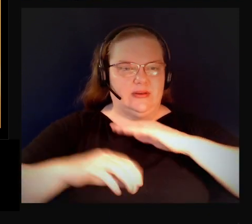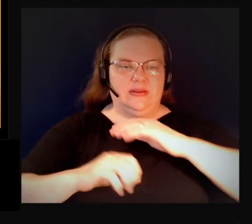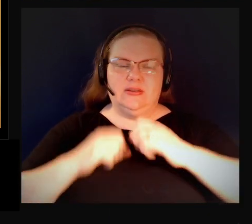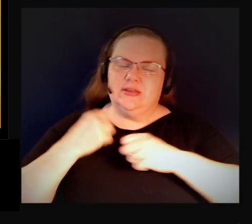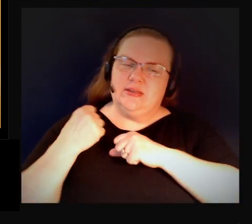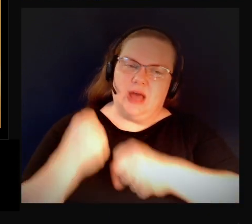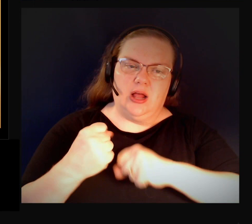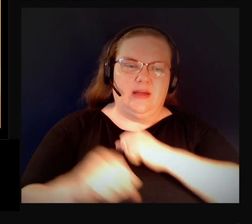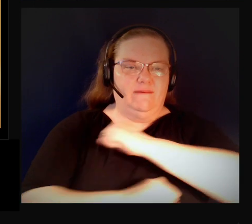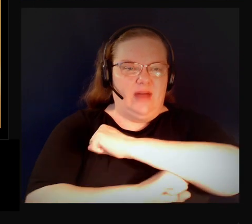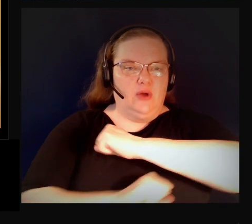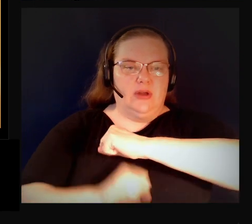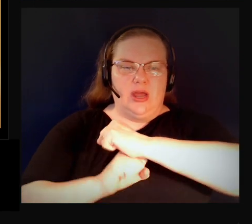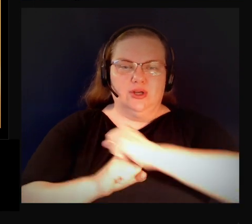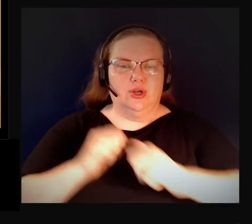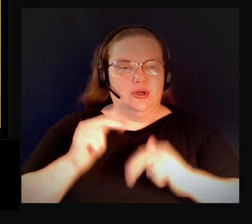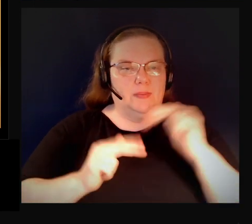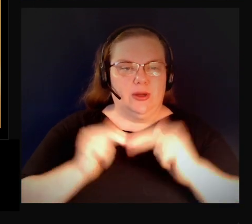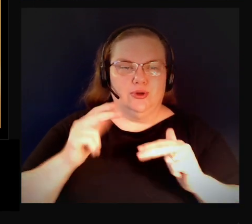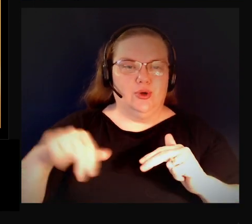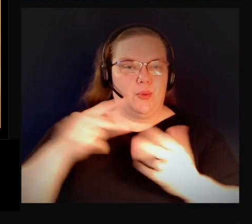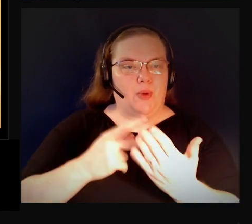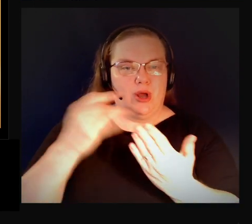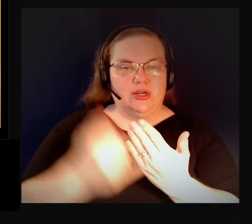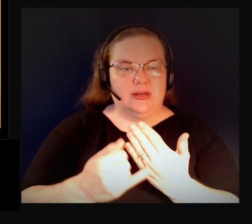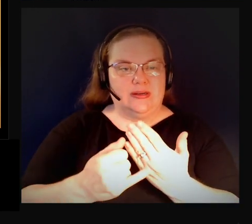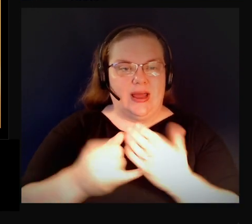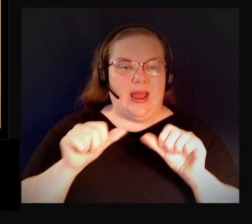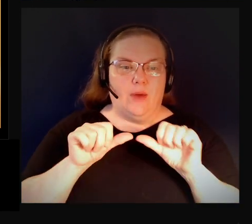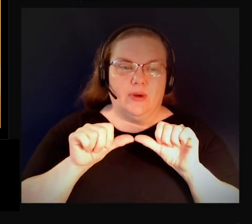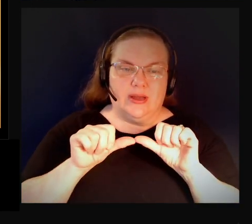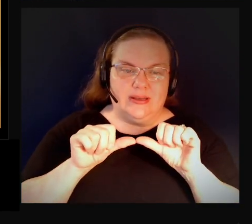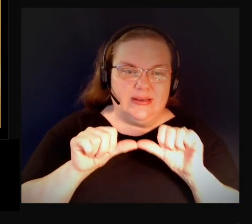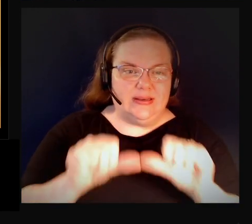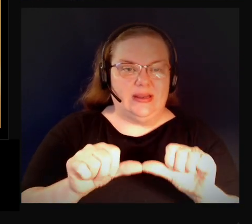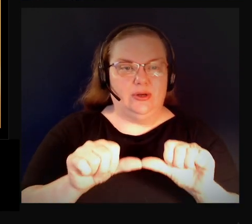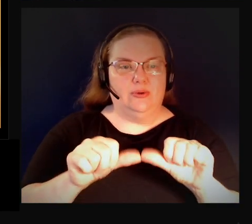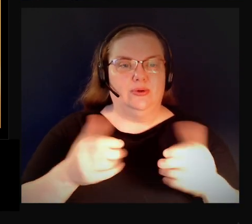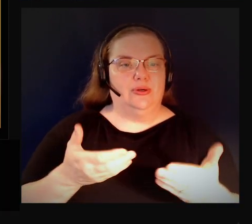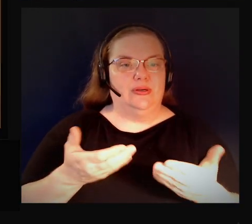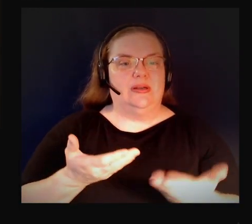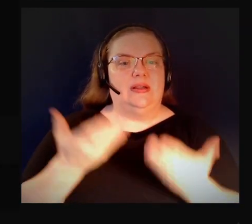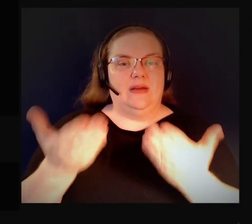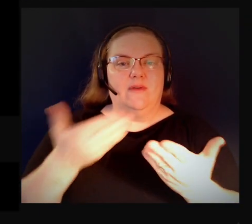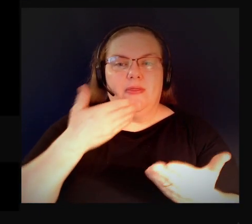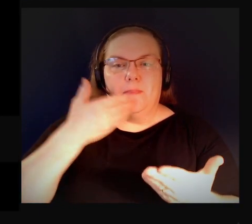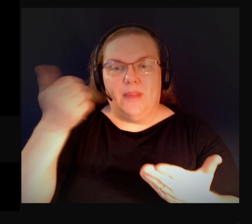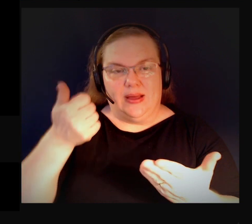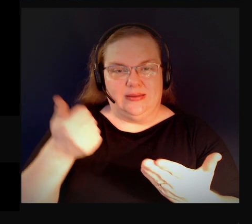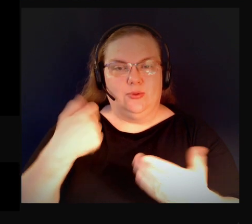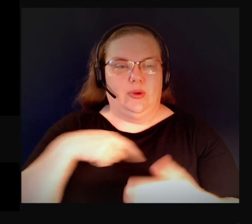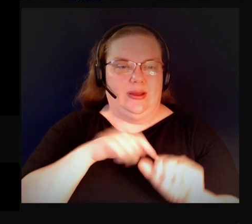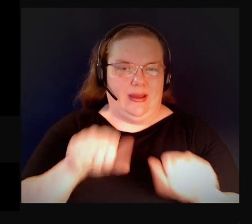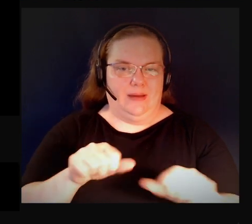and are continuing the work to deliver the best performance and the best visuals. I also would like to send a big shoutout